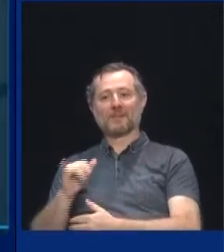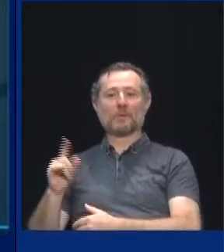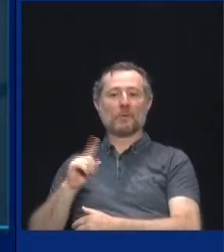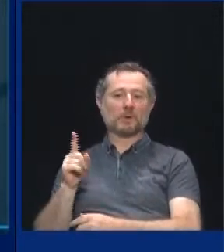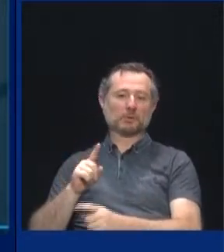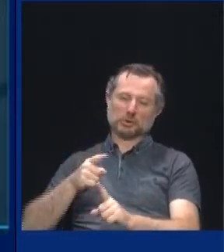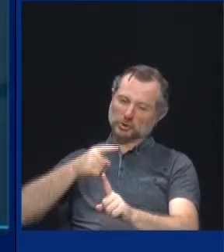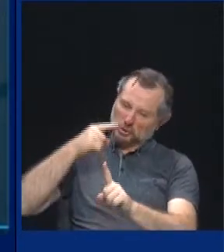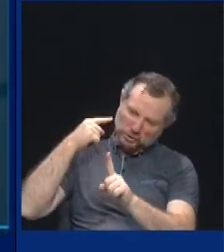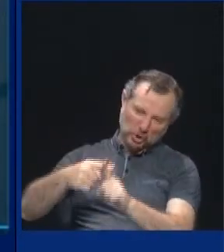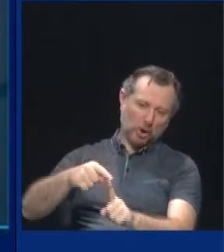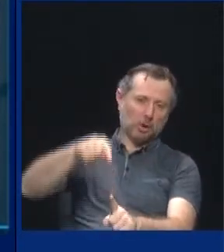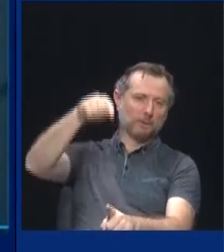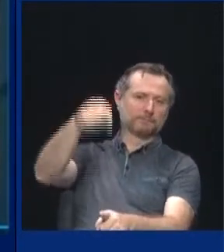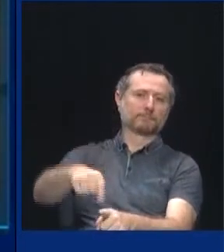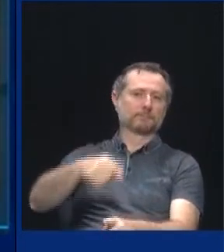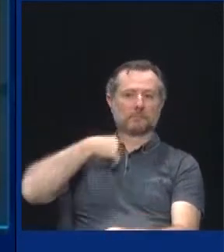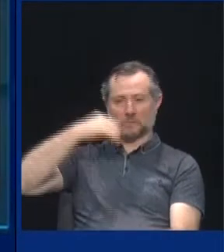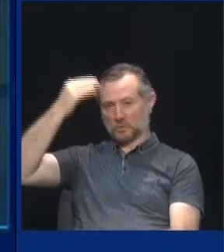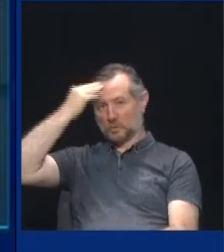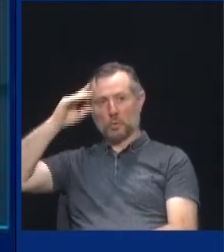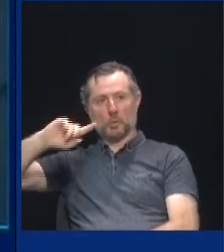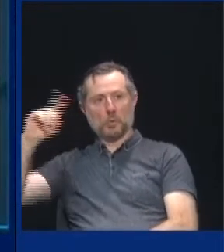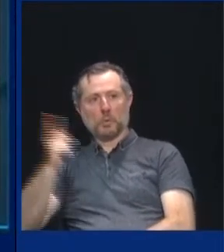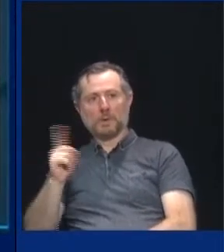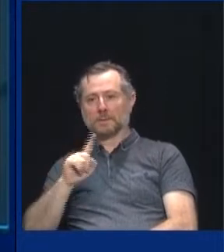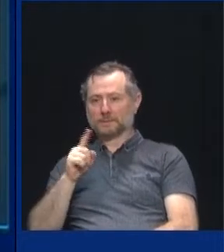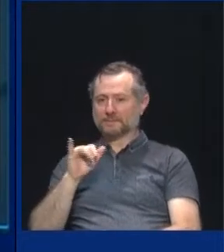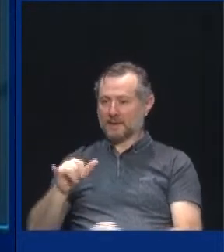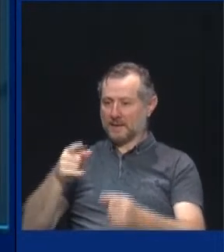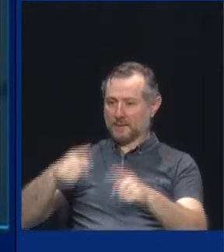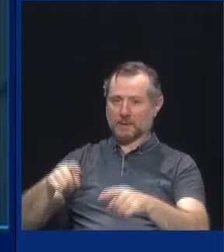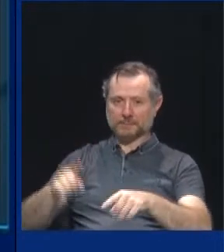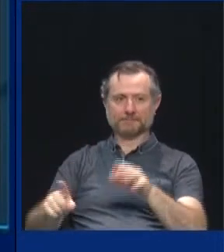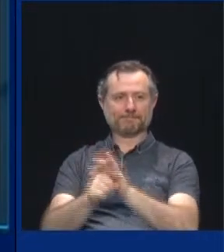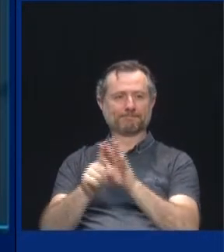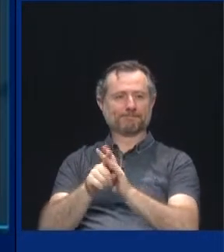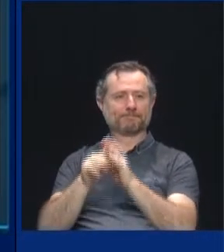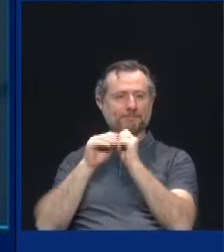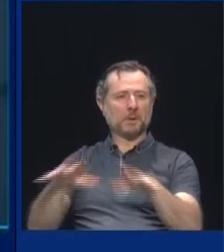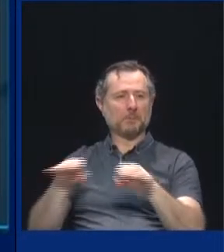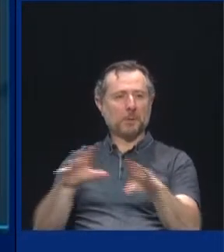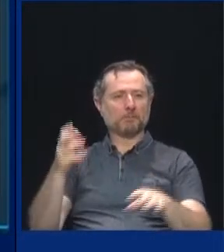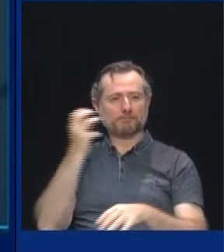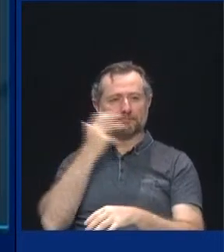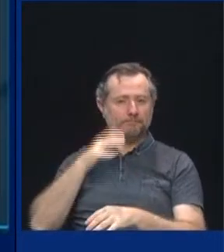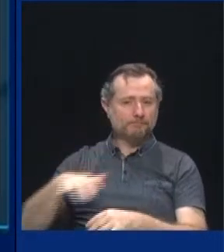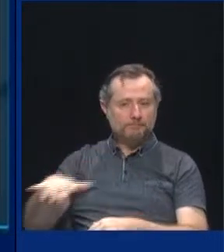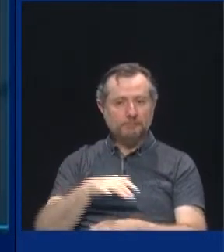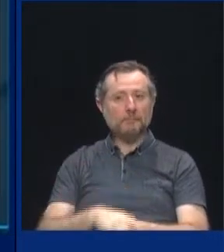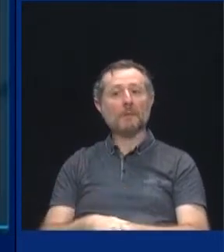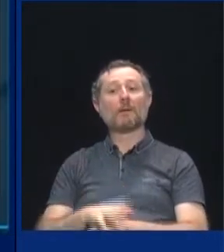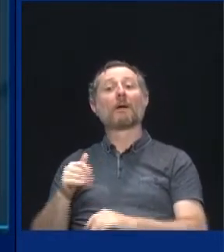RATE IS LOW. THAT, MY FRIENDS, IS WHAT WE HAVE TO TARGET. WE KNOW WHERE THIS IS HAPPENING